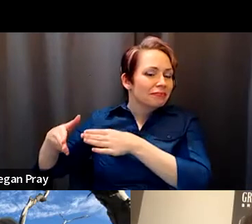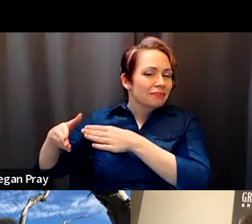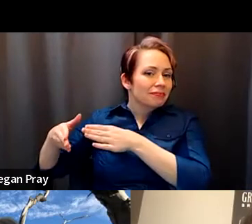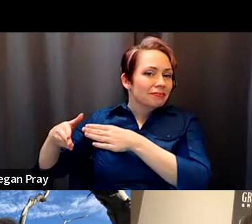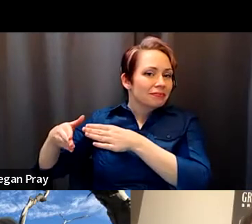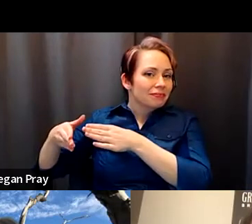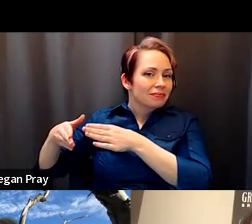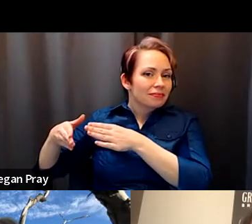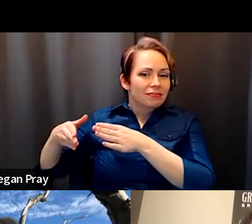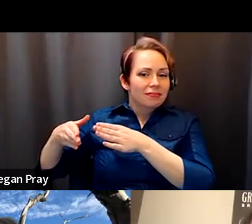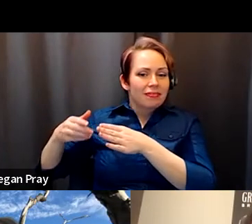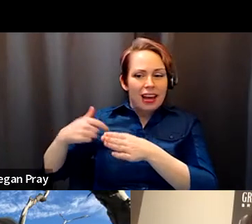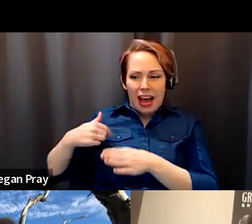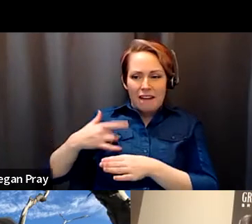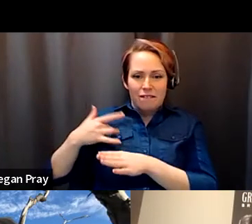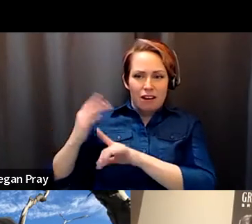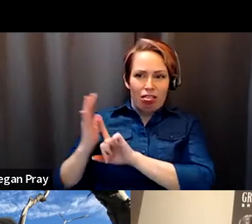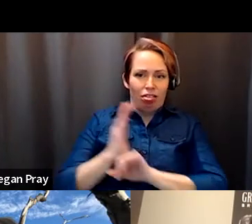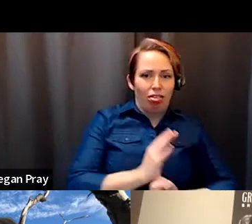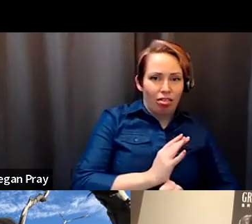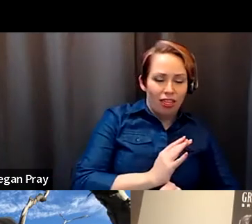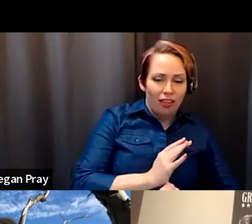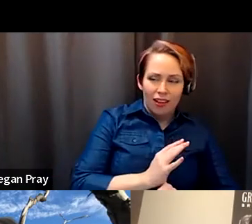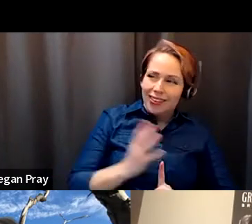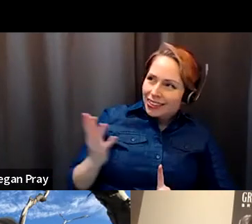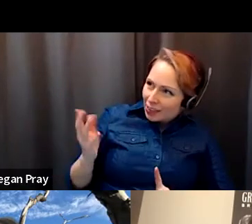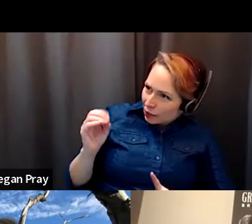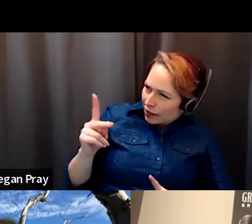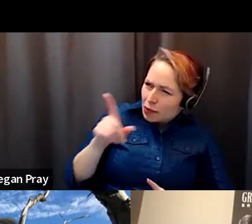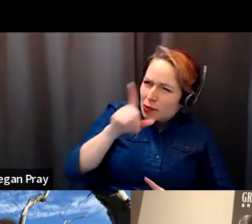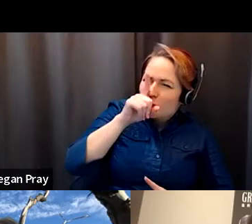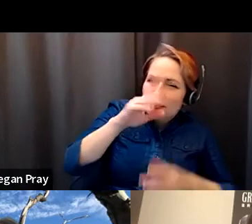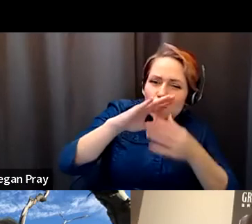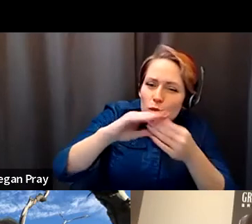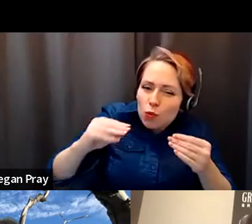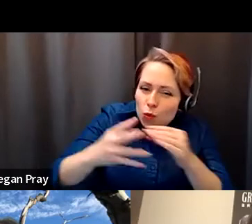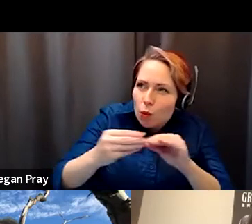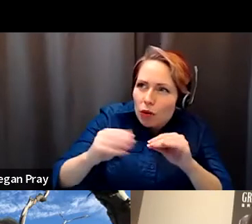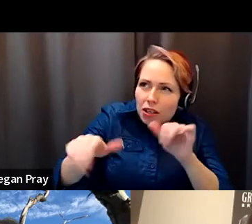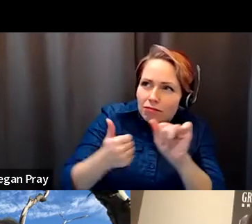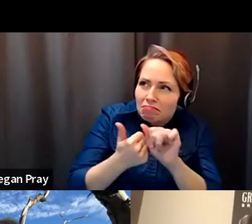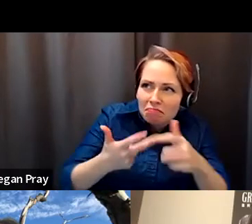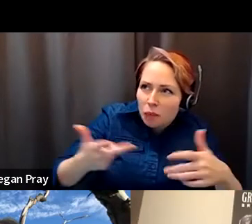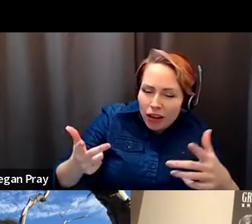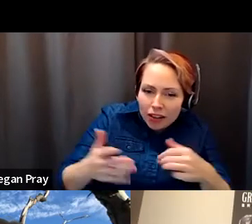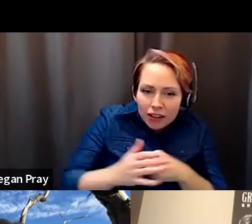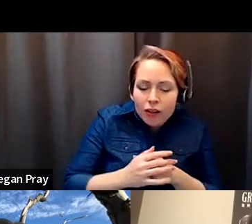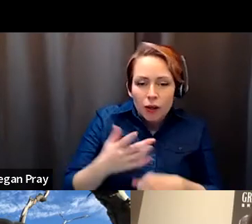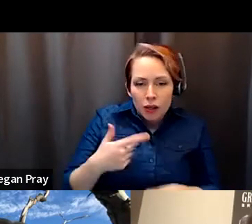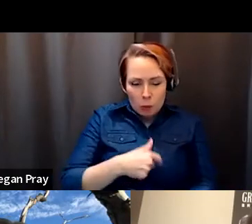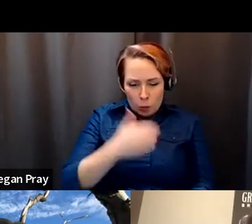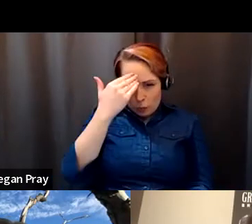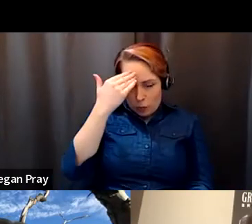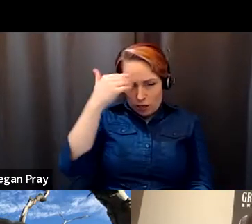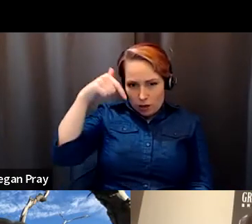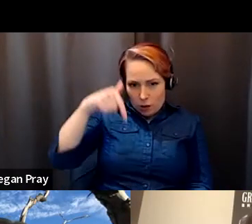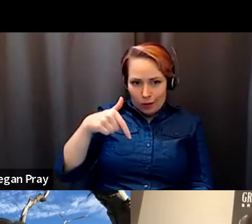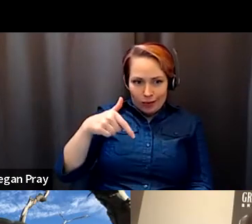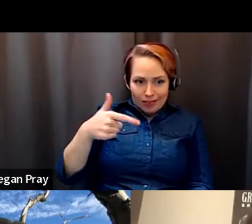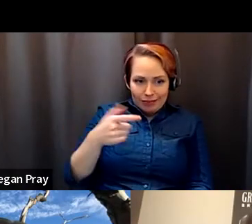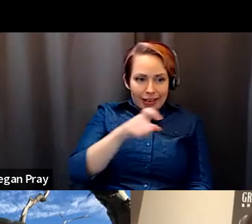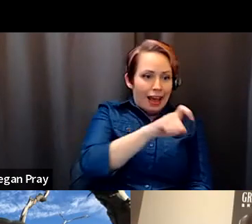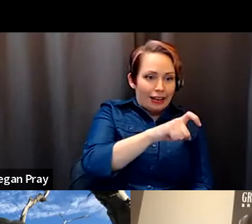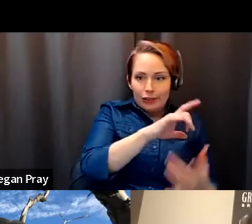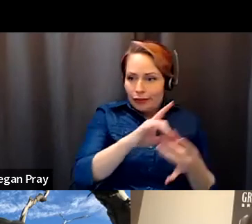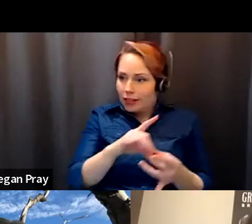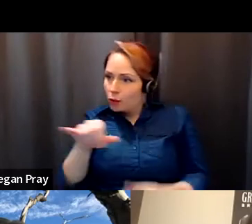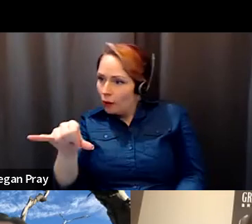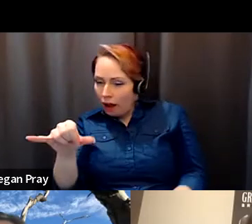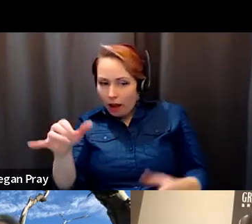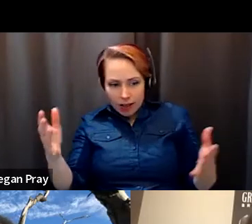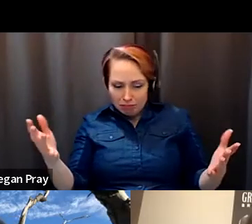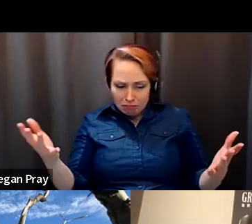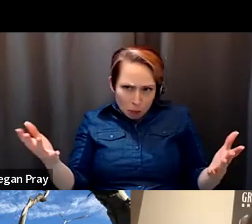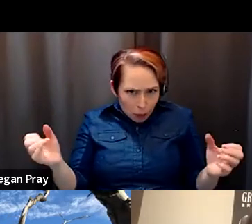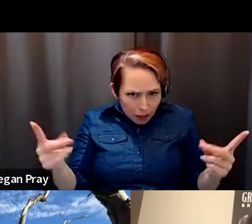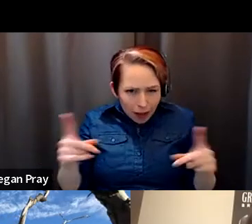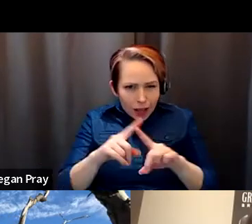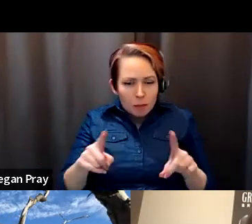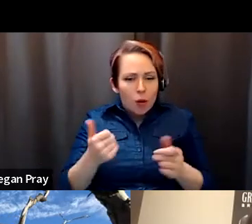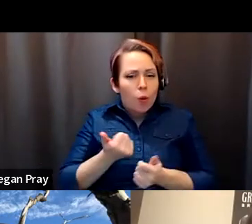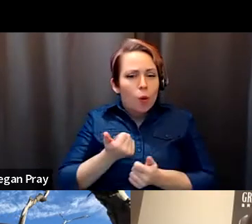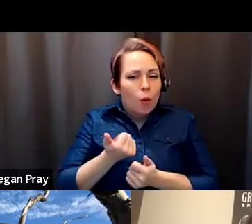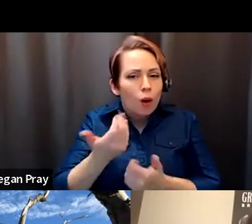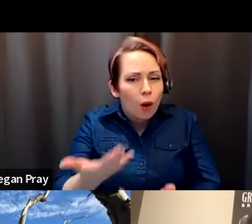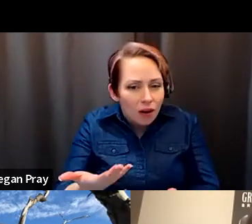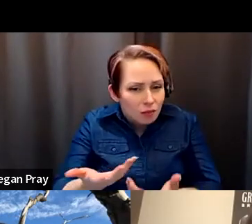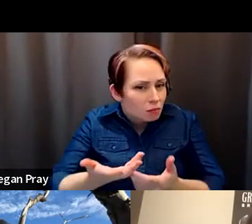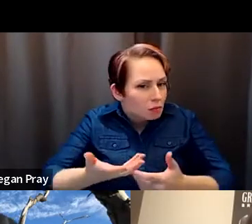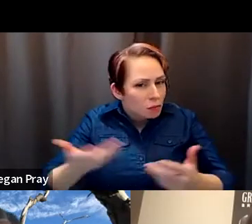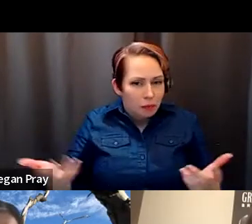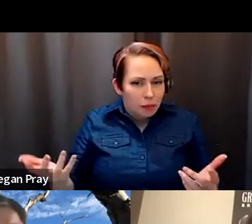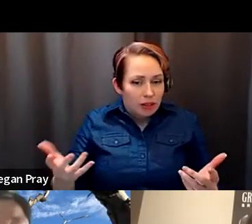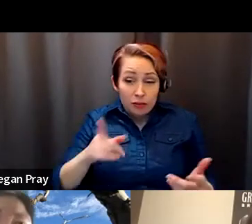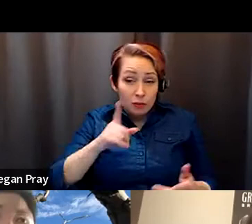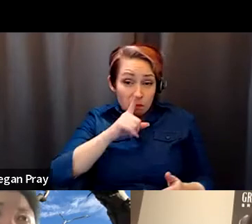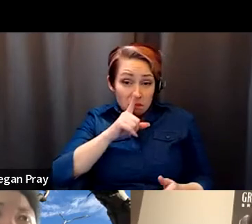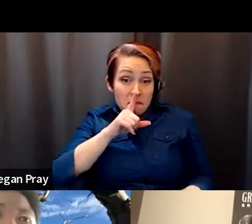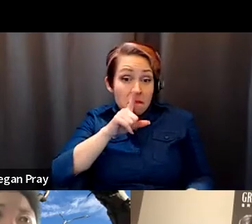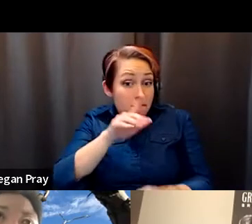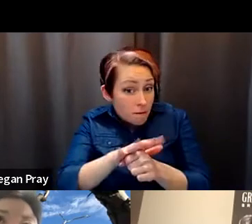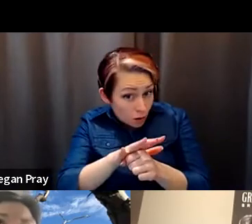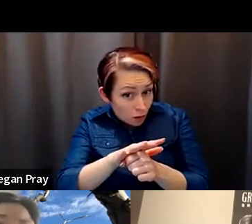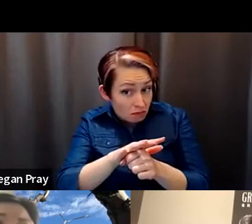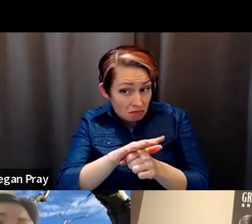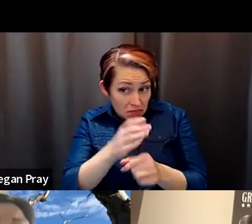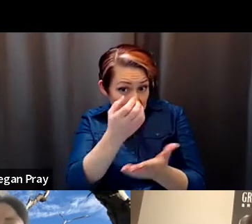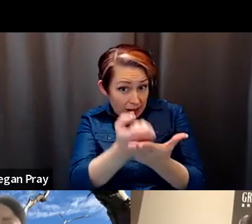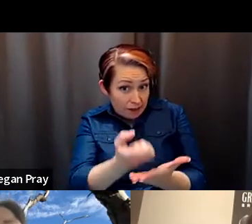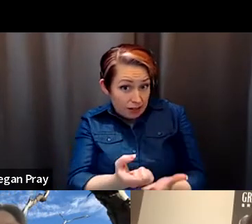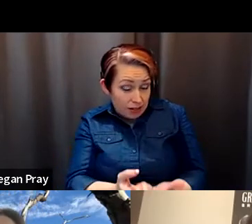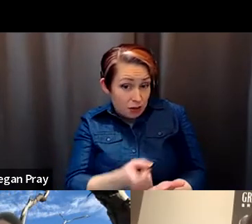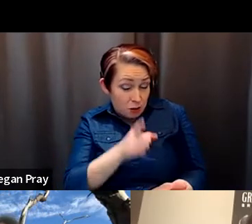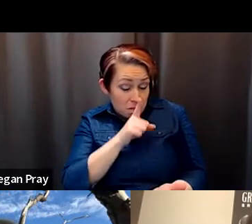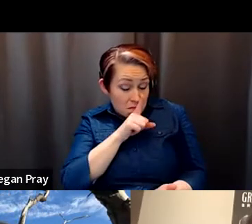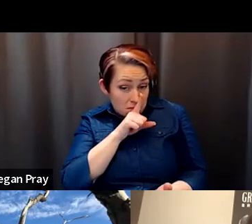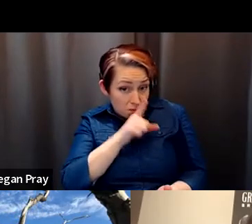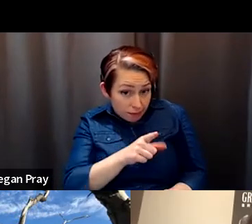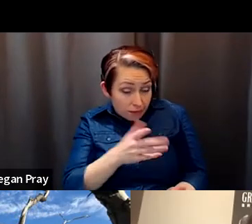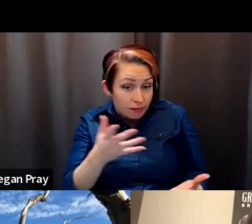Salvador Santino Regilme: I was pushed aside and I was thinking Okay, so what is really the story here right, we know that this correlates X correlates to why, but what is really the causal story here does it really is it really confirmed by the evidence that that is available, and hence I looked into this.